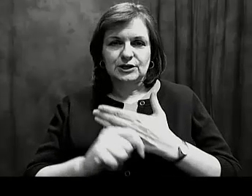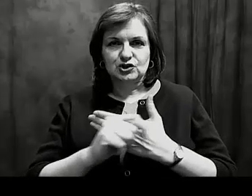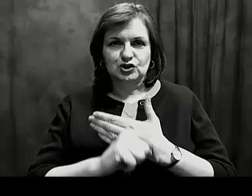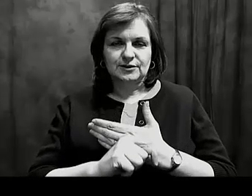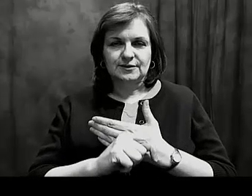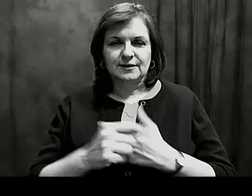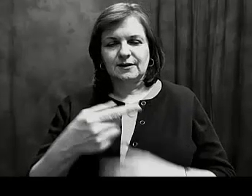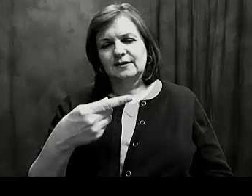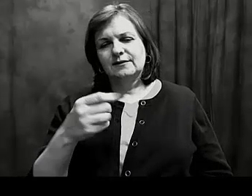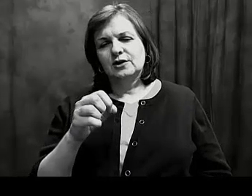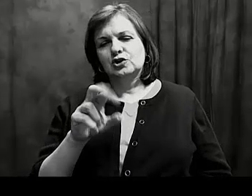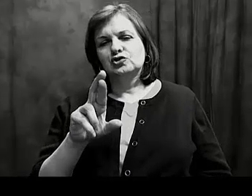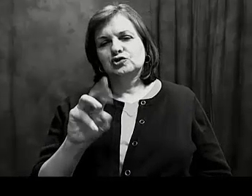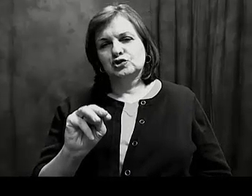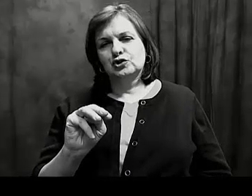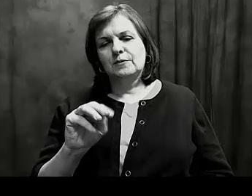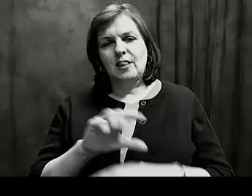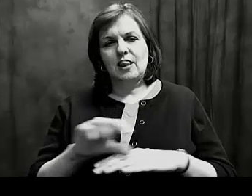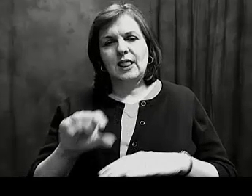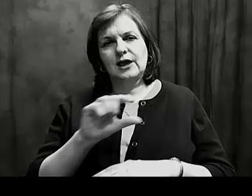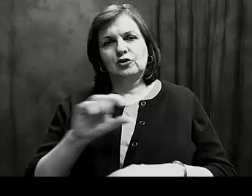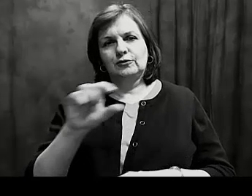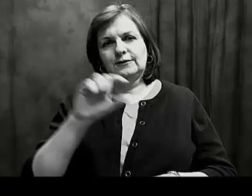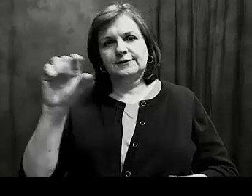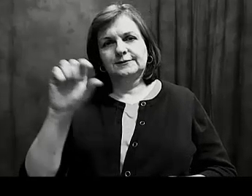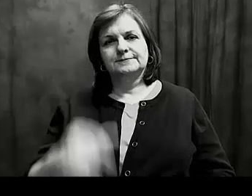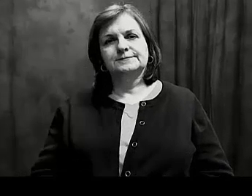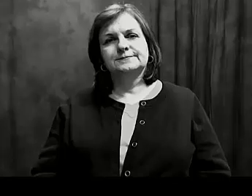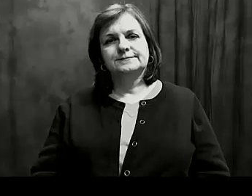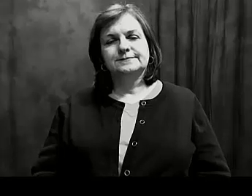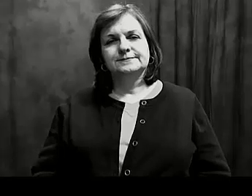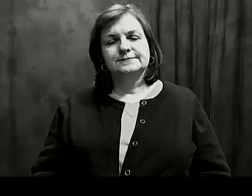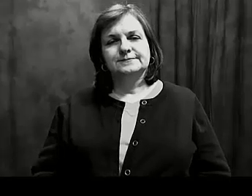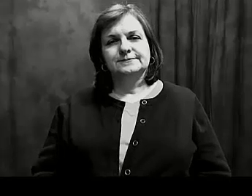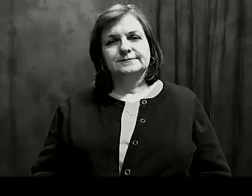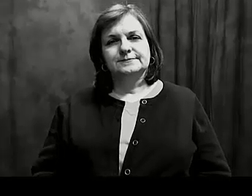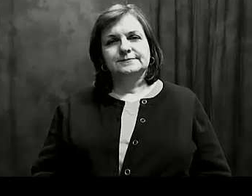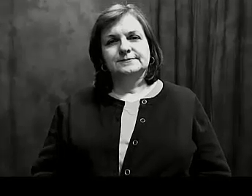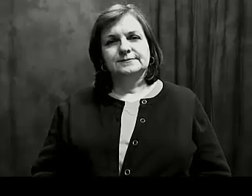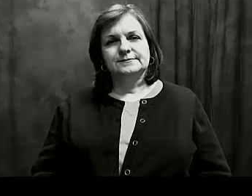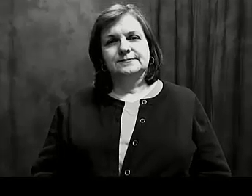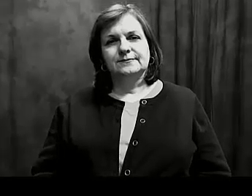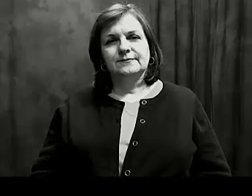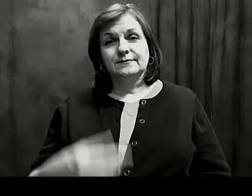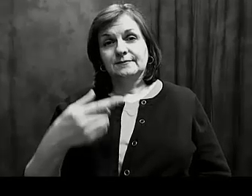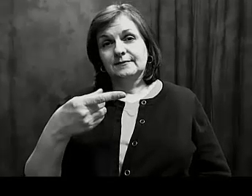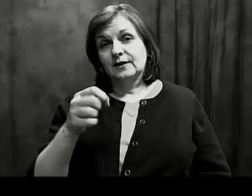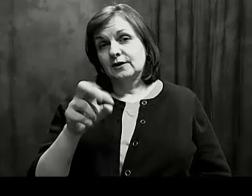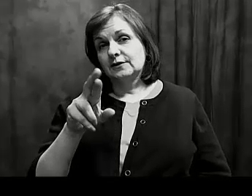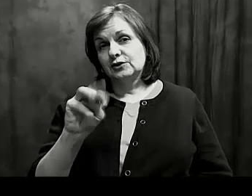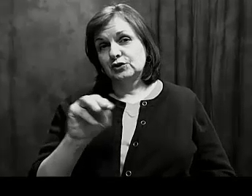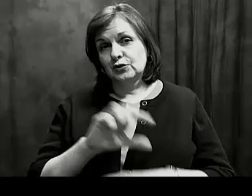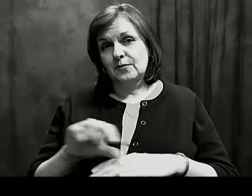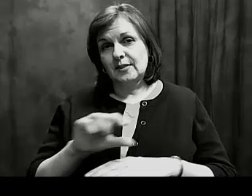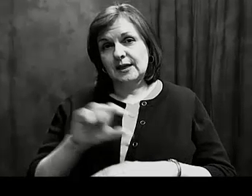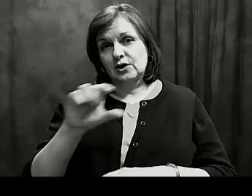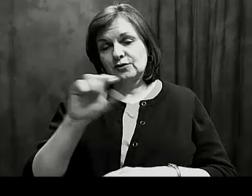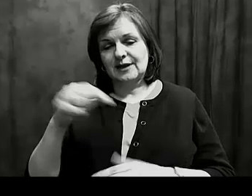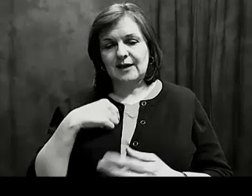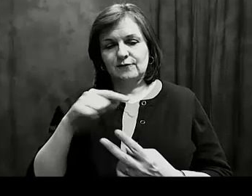germ layers [embryonic layers] and when we look at these germ layers we have two possibilities